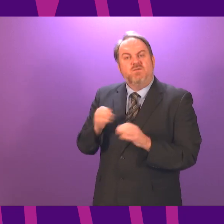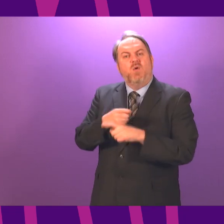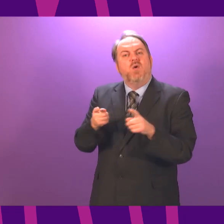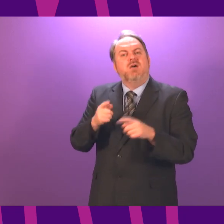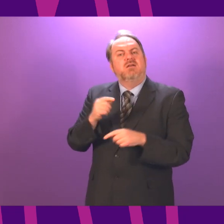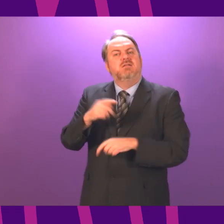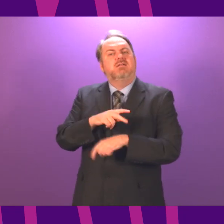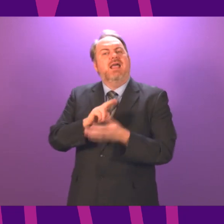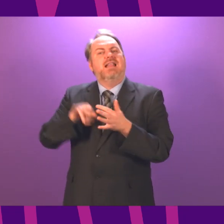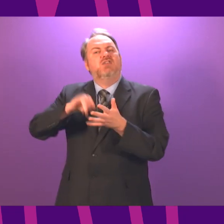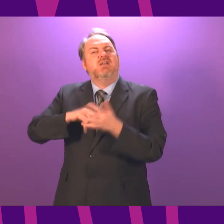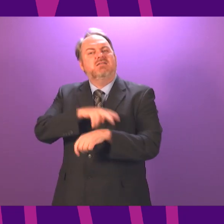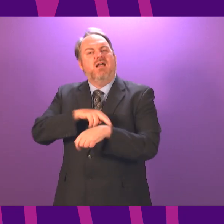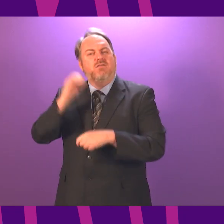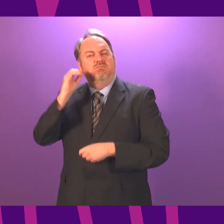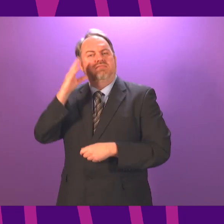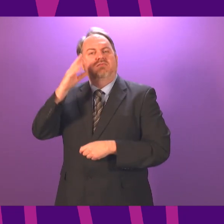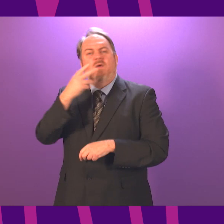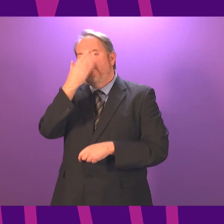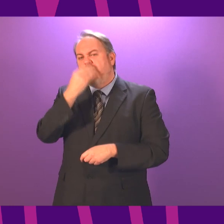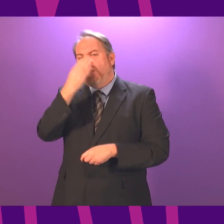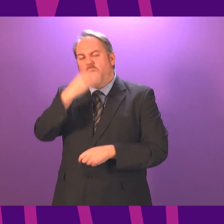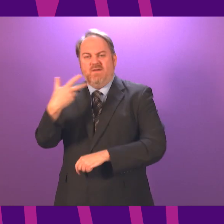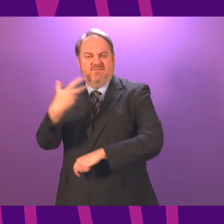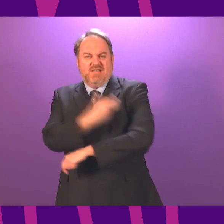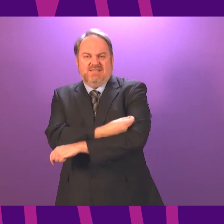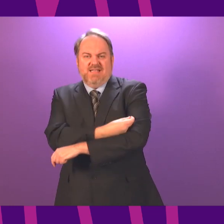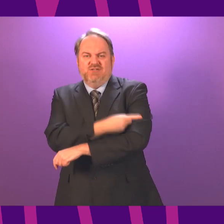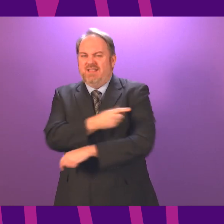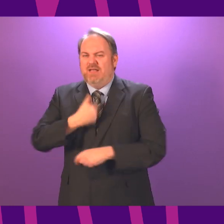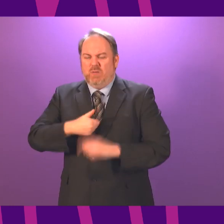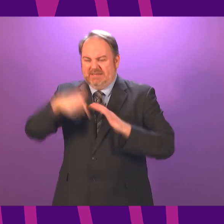every year and are therefore active vaccinators will need to be trained only in the specific